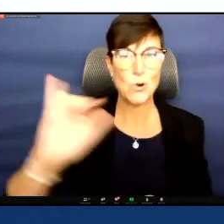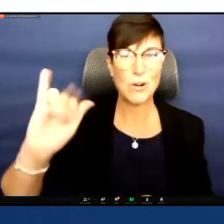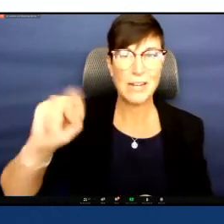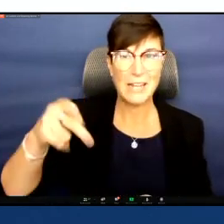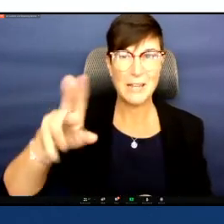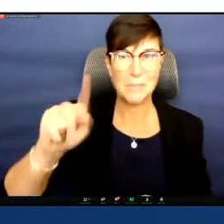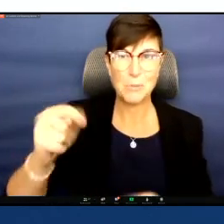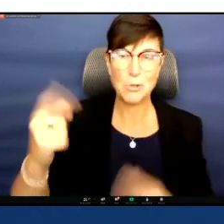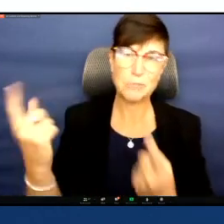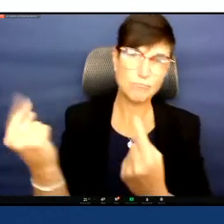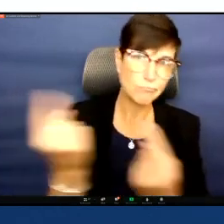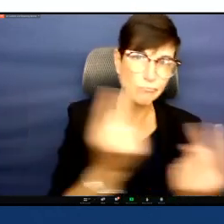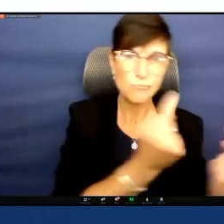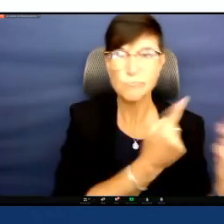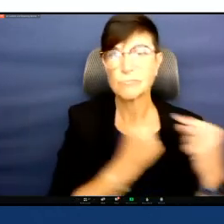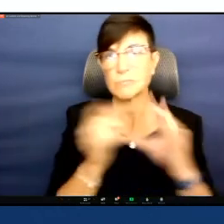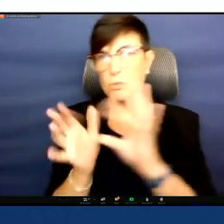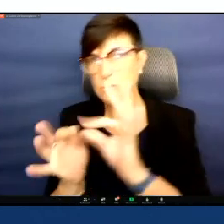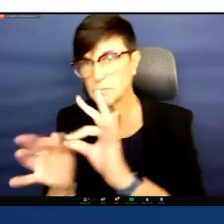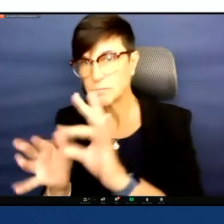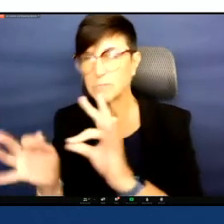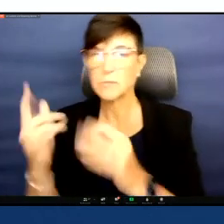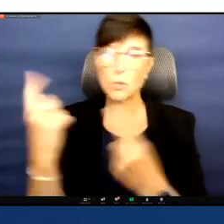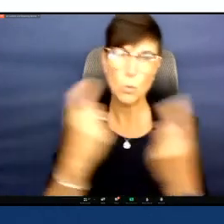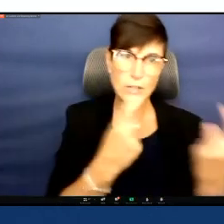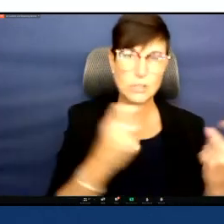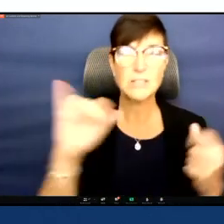or commenting at public meetings.